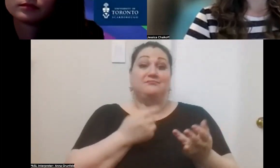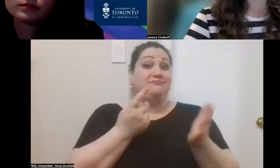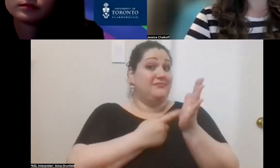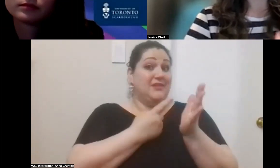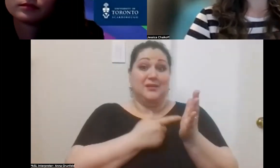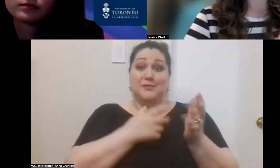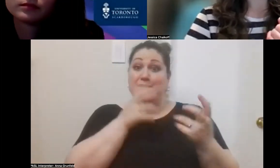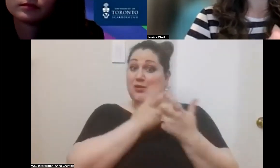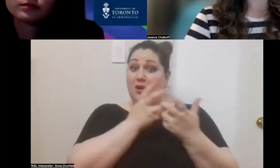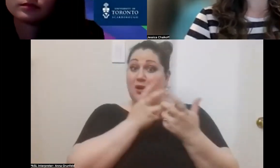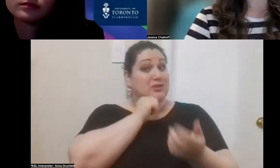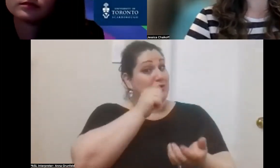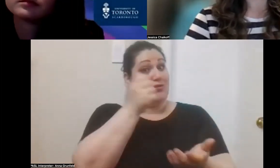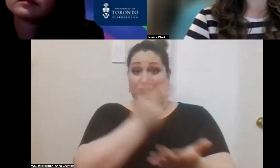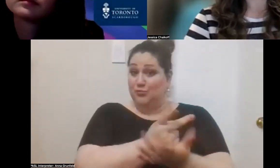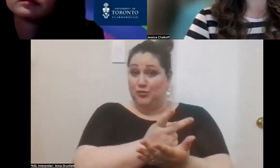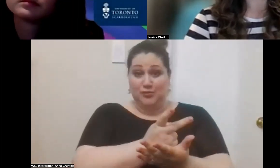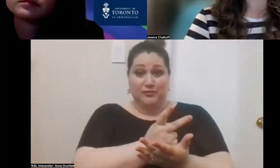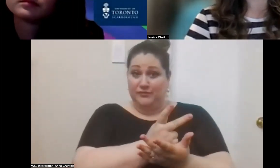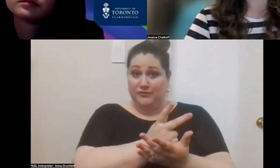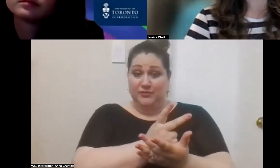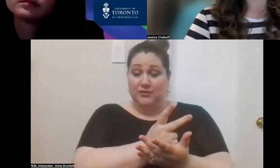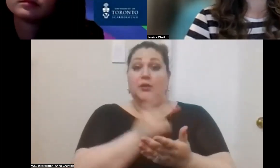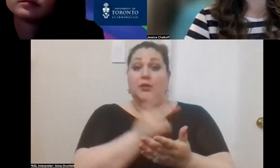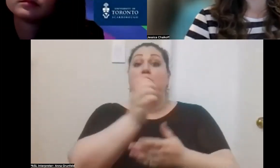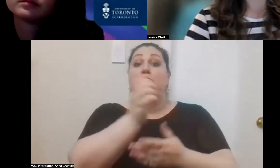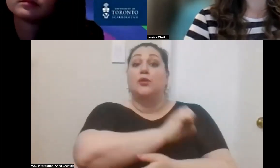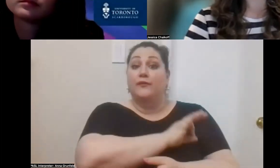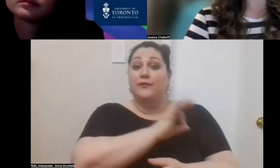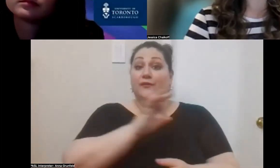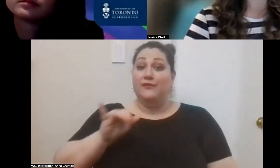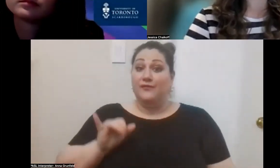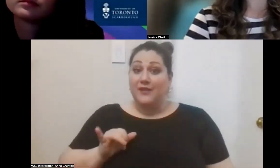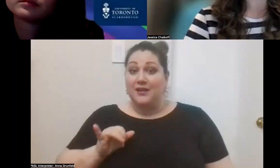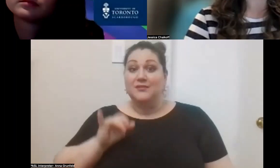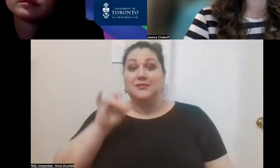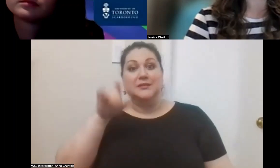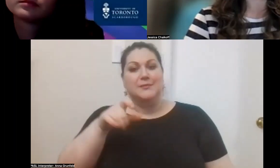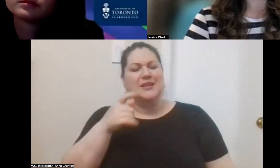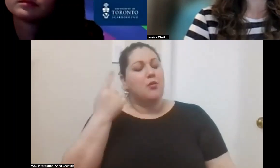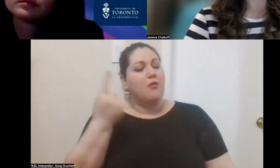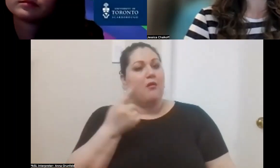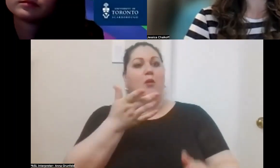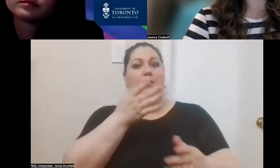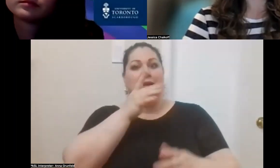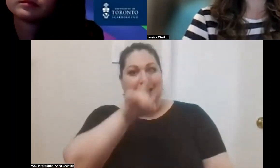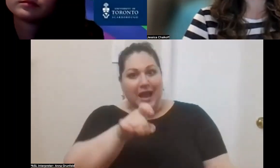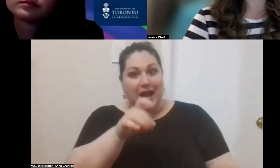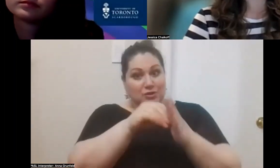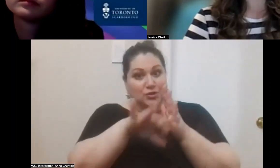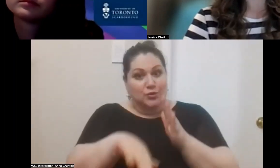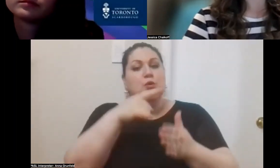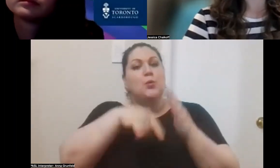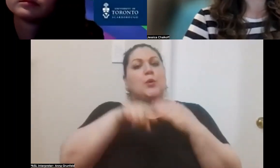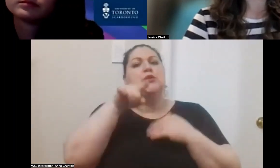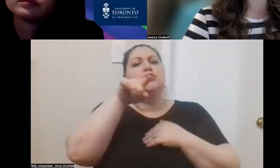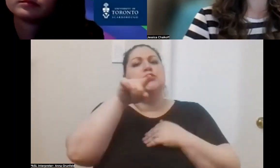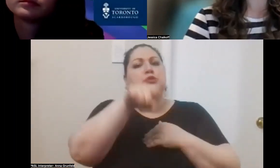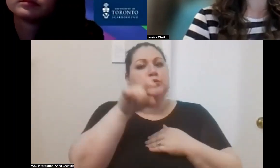And so the question faculty should always be asking students is what do you need to be successful in this course? What do you need?